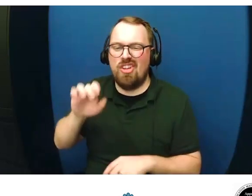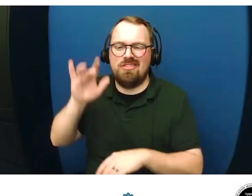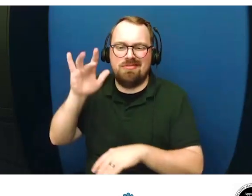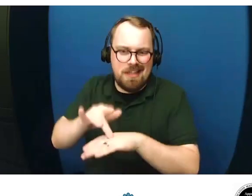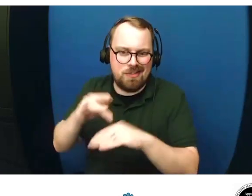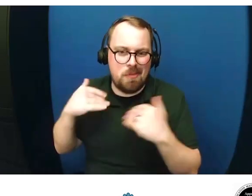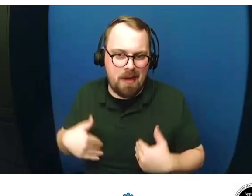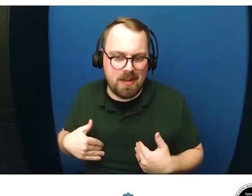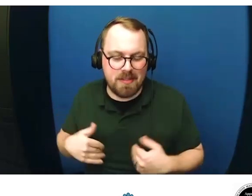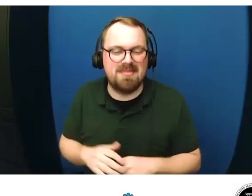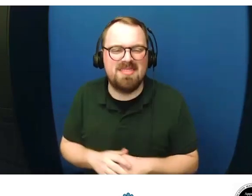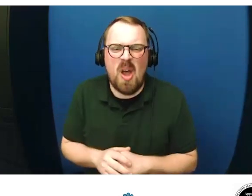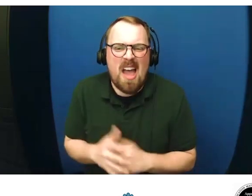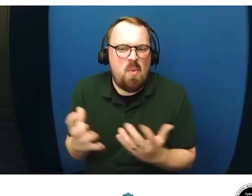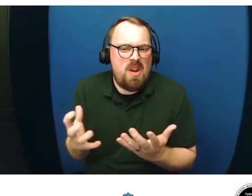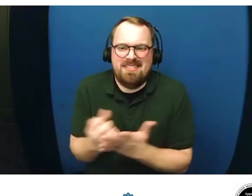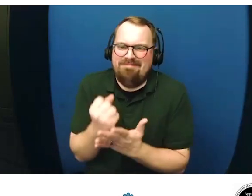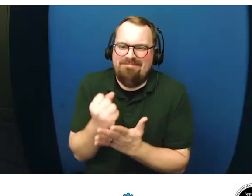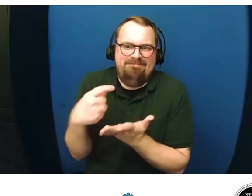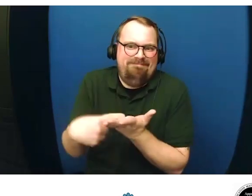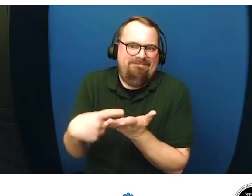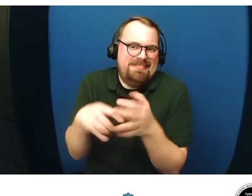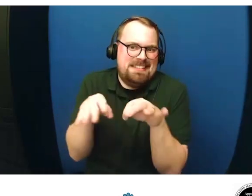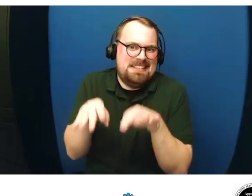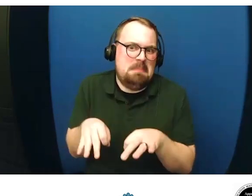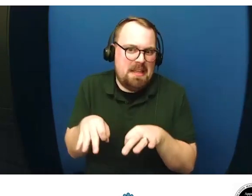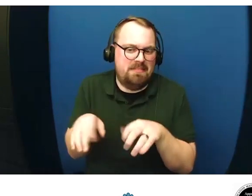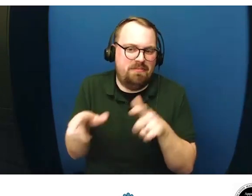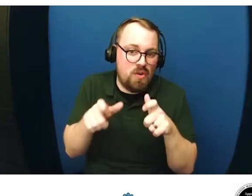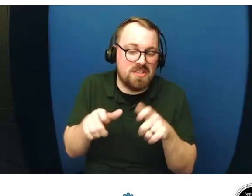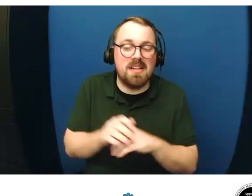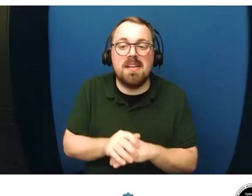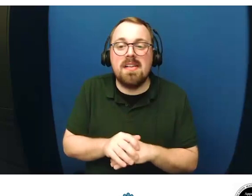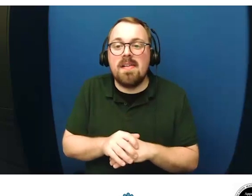wanted to go through that really quickly. And that can be exploring. That doesn't have to